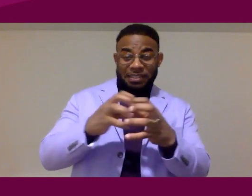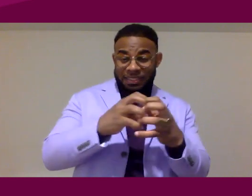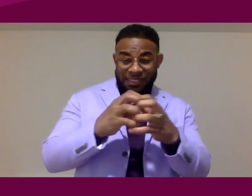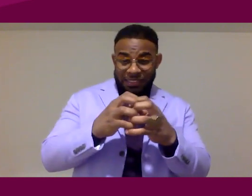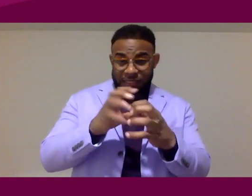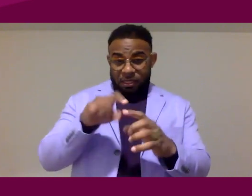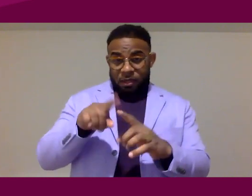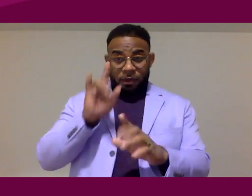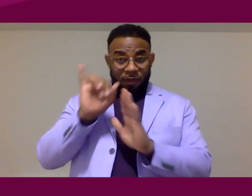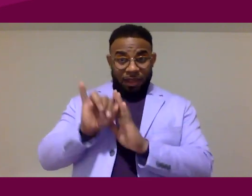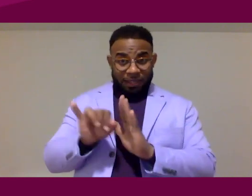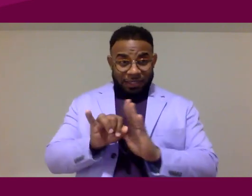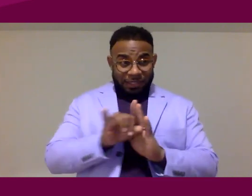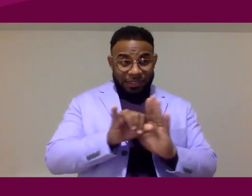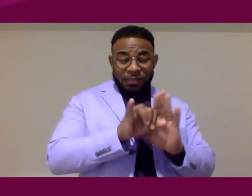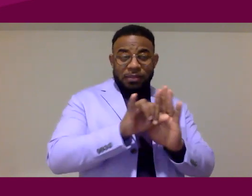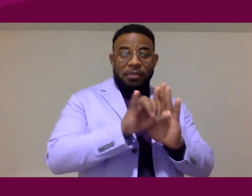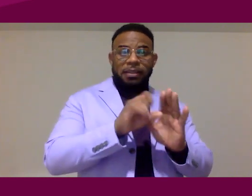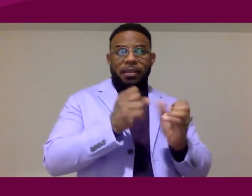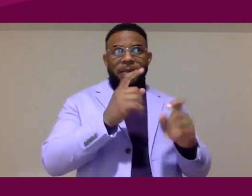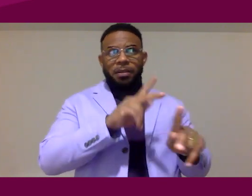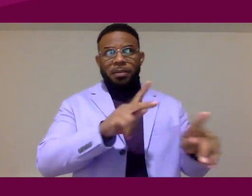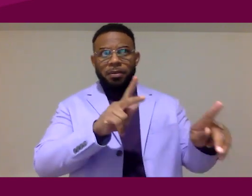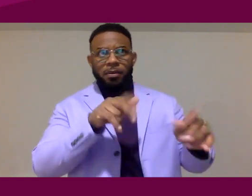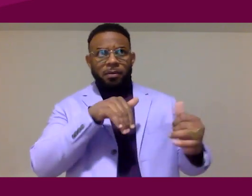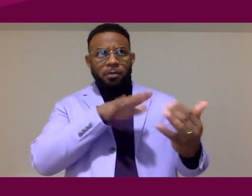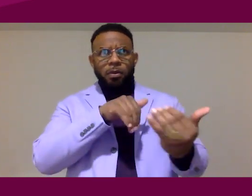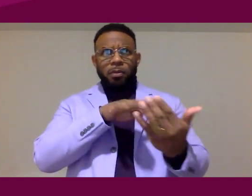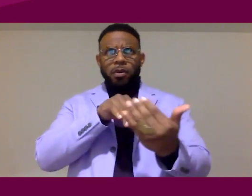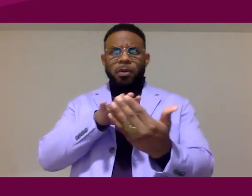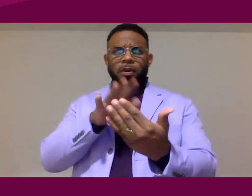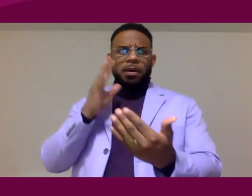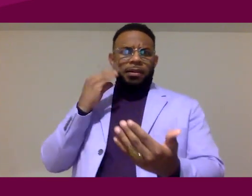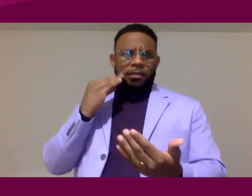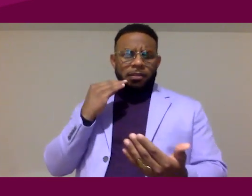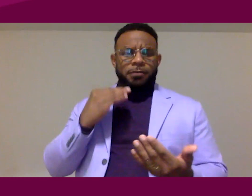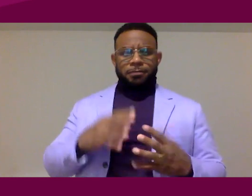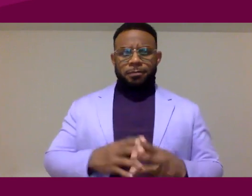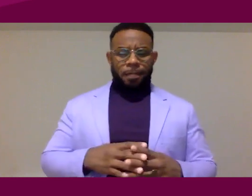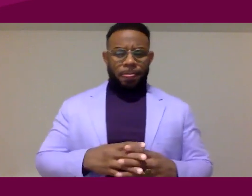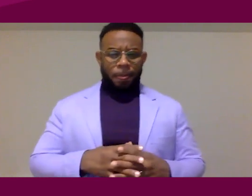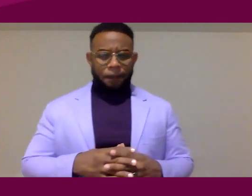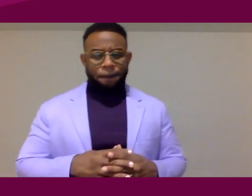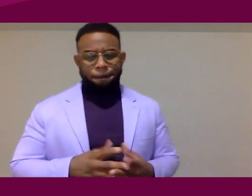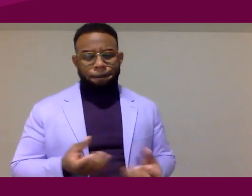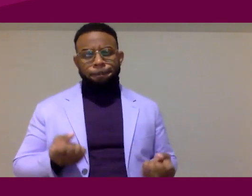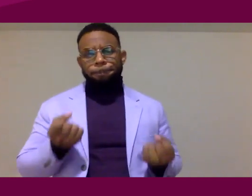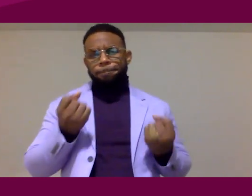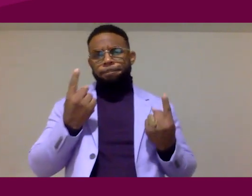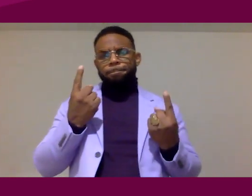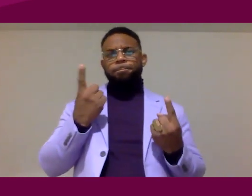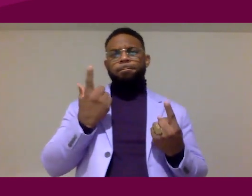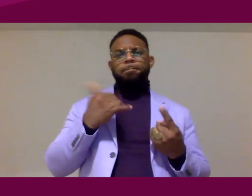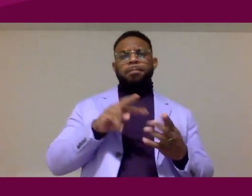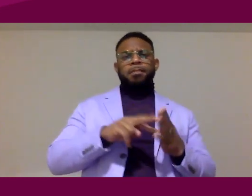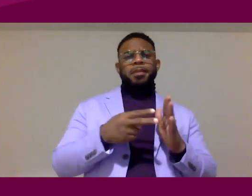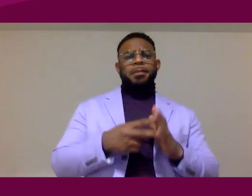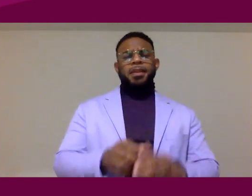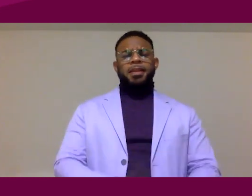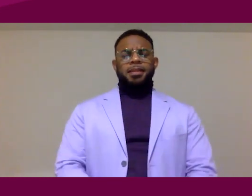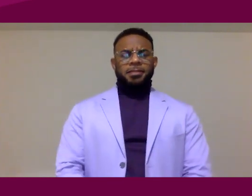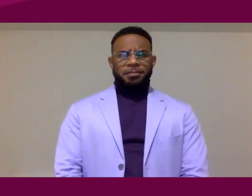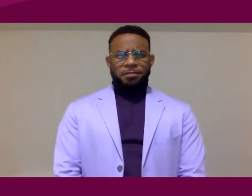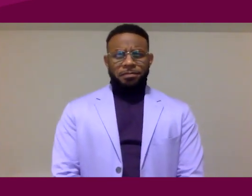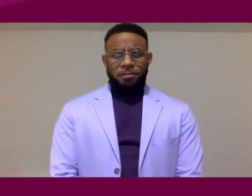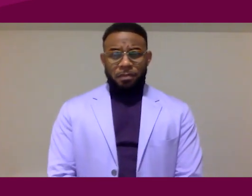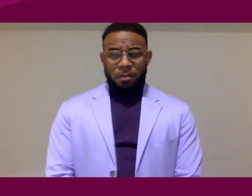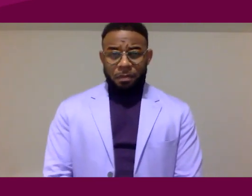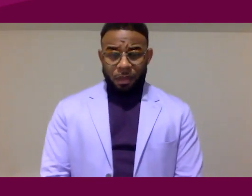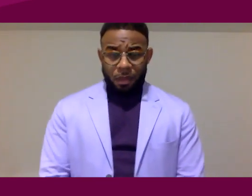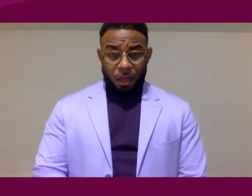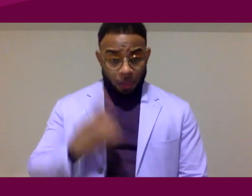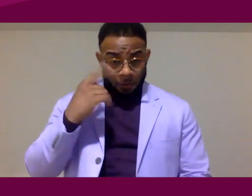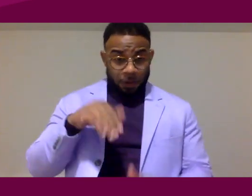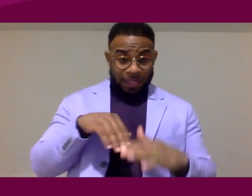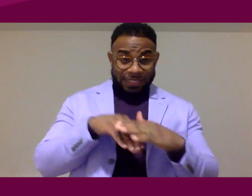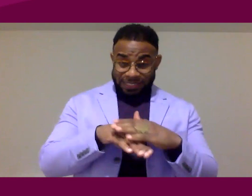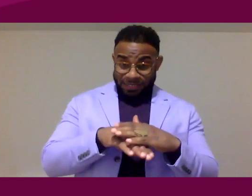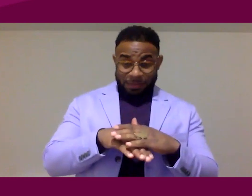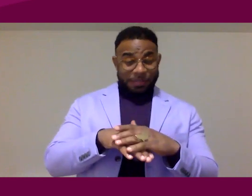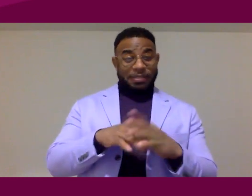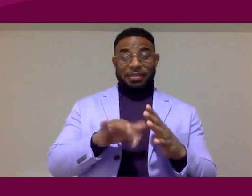of identities that many people face and understanding what that means for accessibility and that